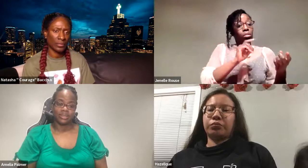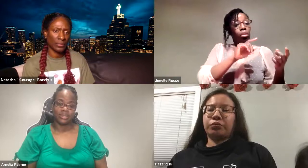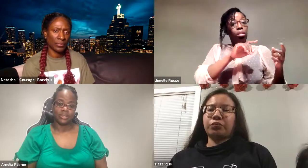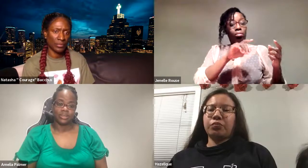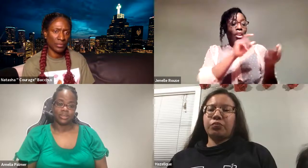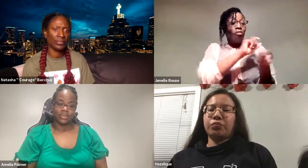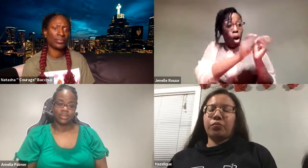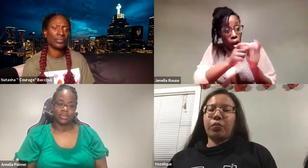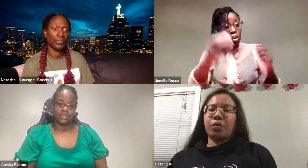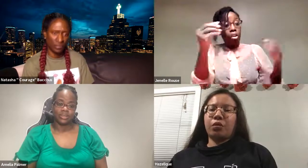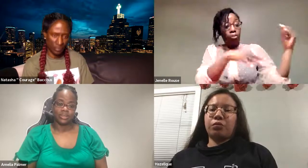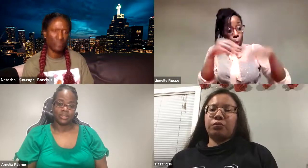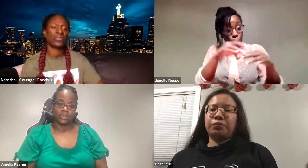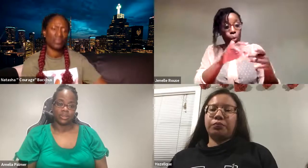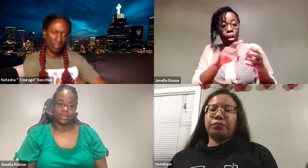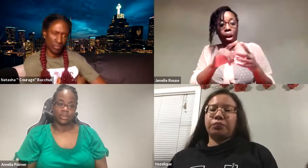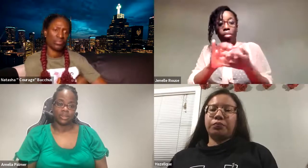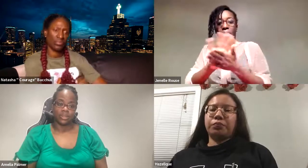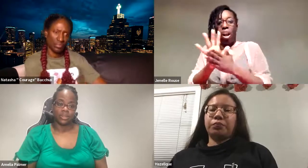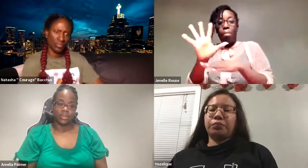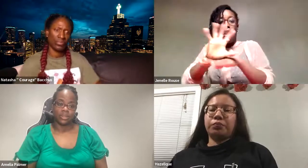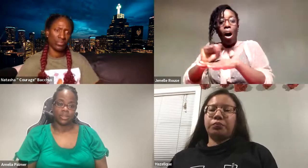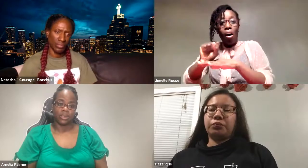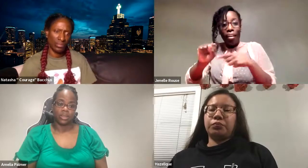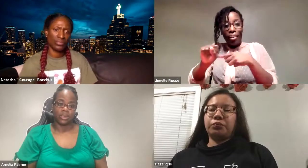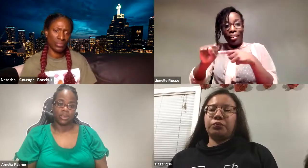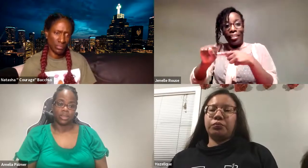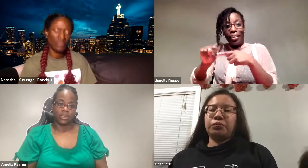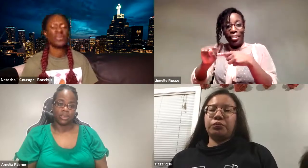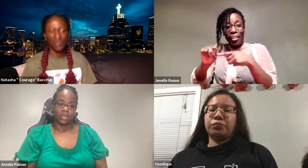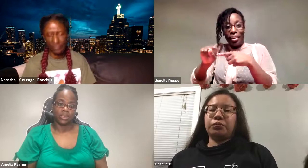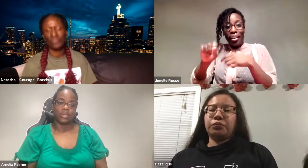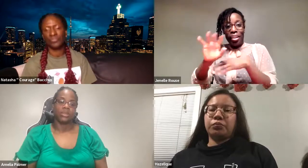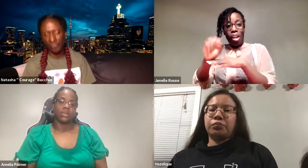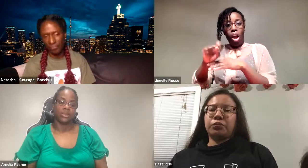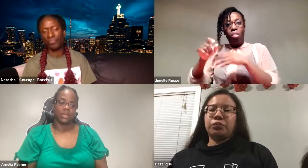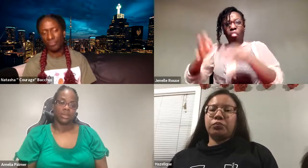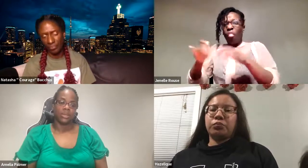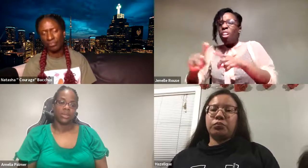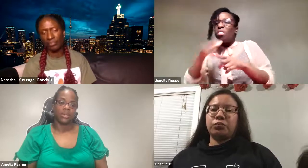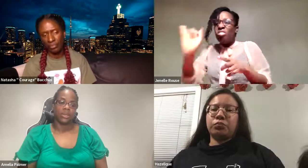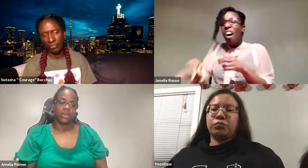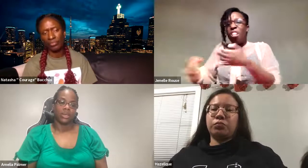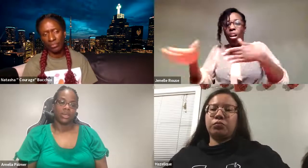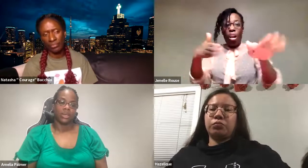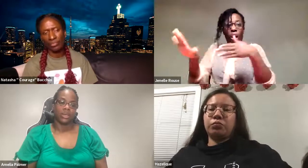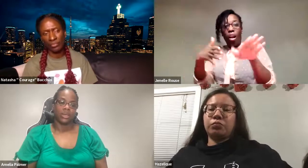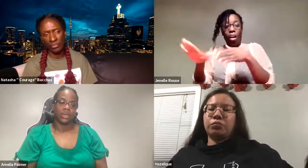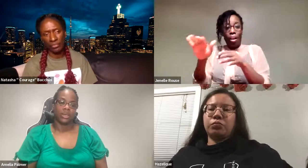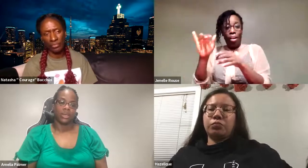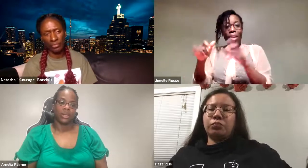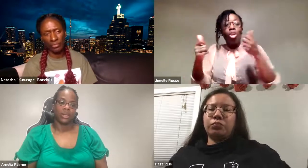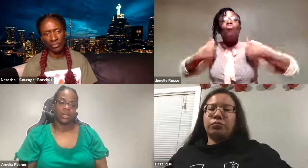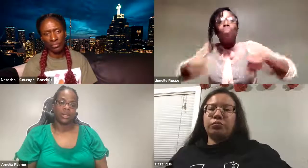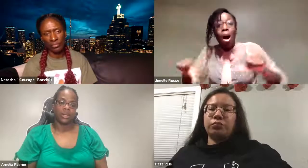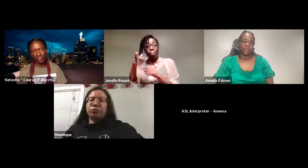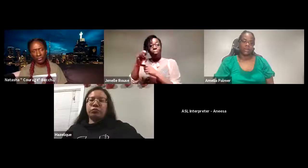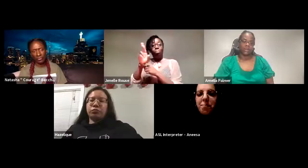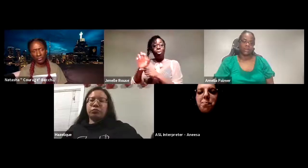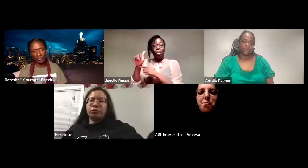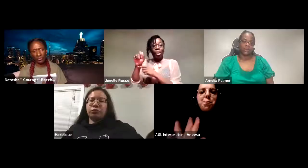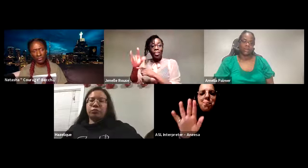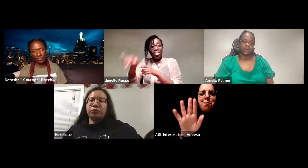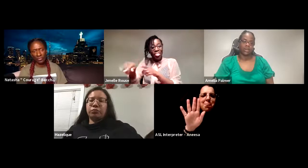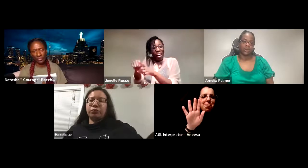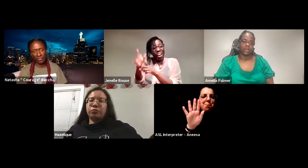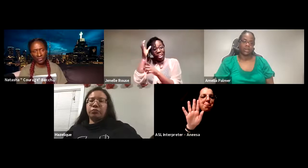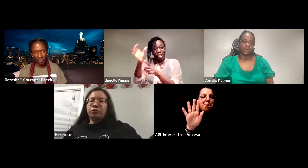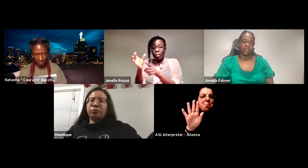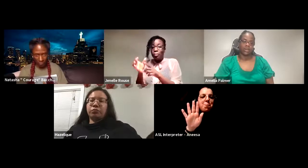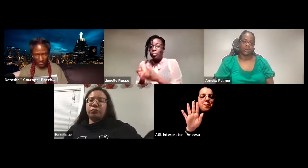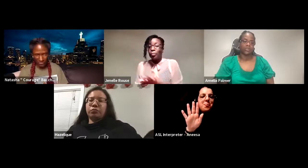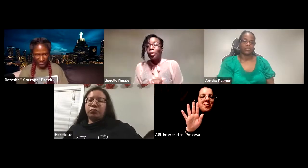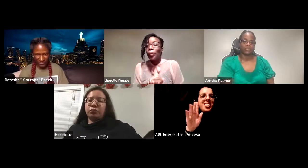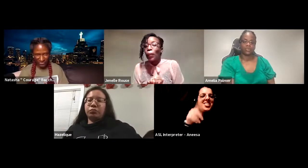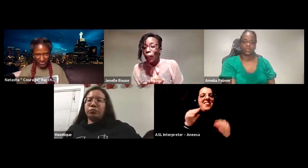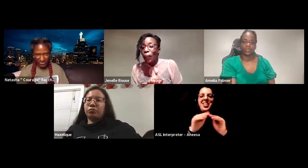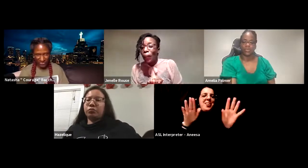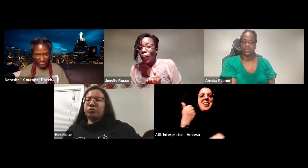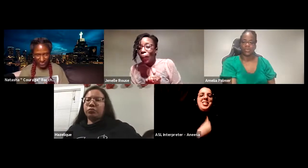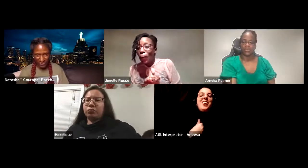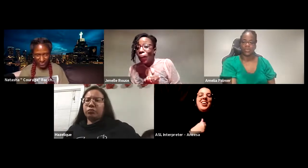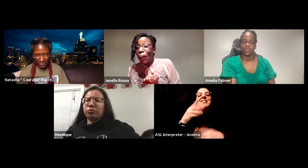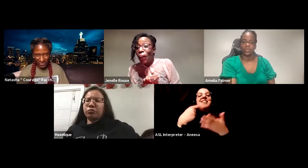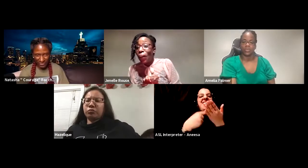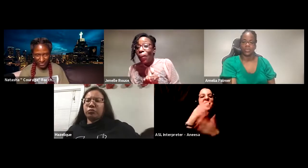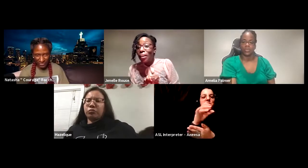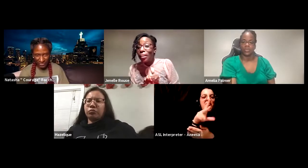[interpreter clarifying] okay i'm just gonna-- uh caramel did you get that?